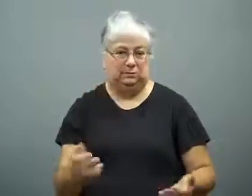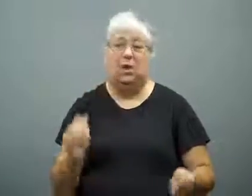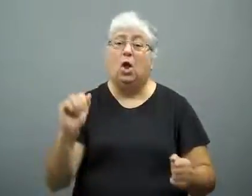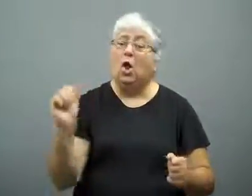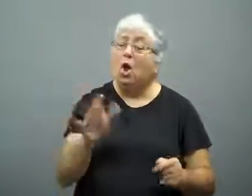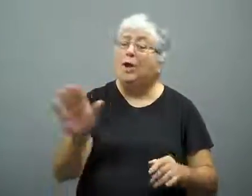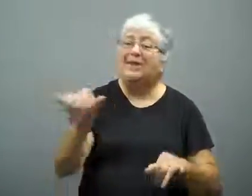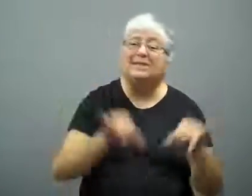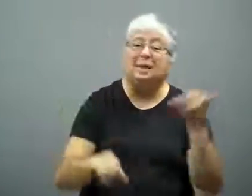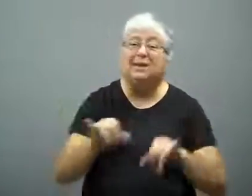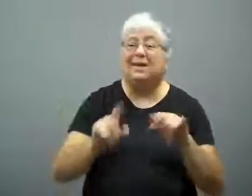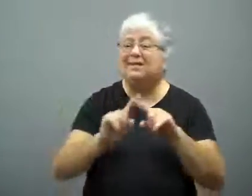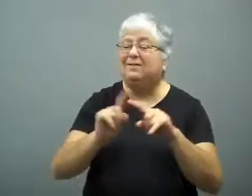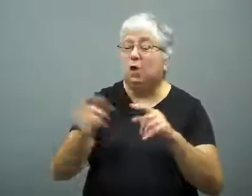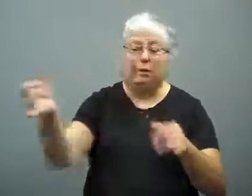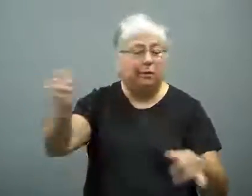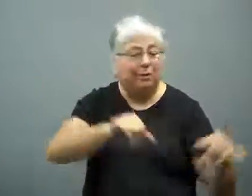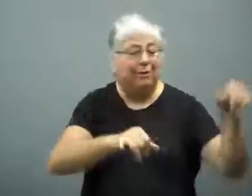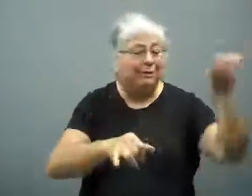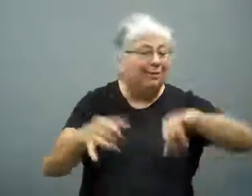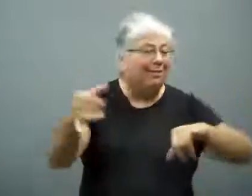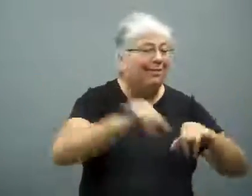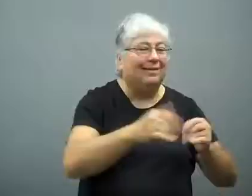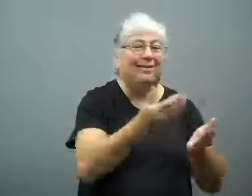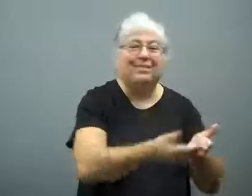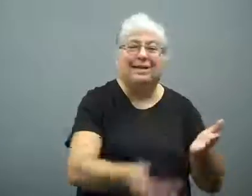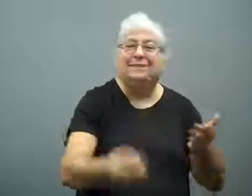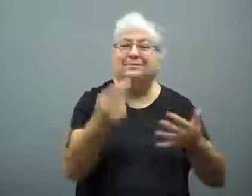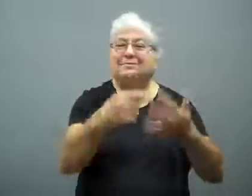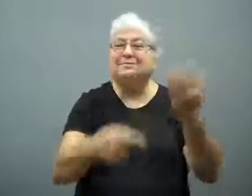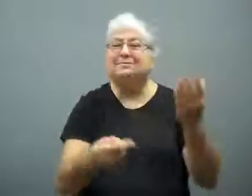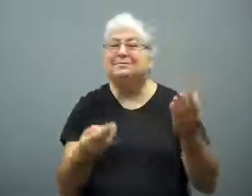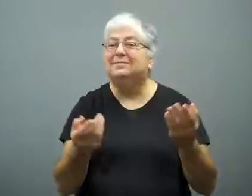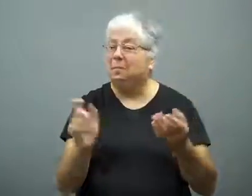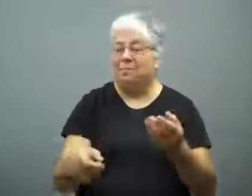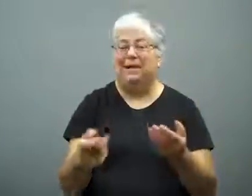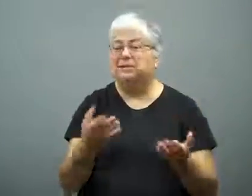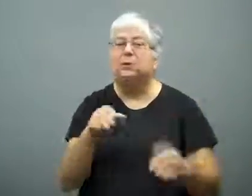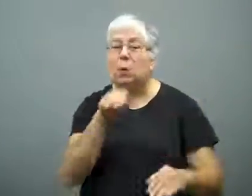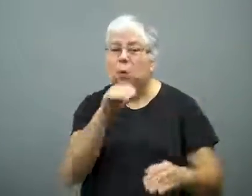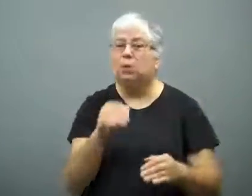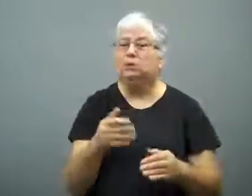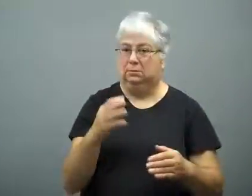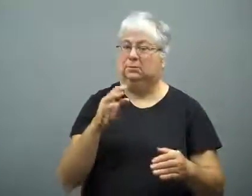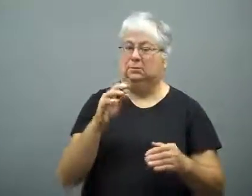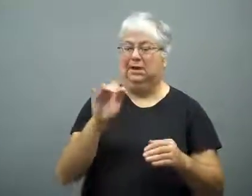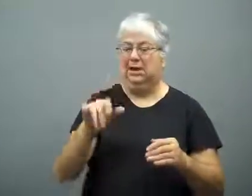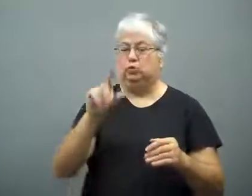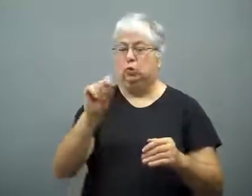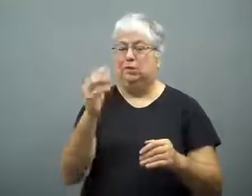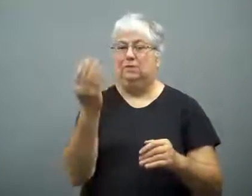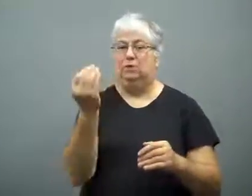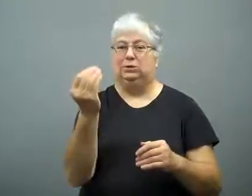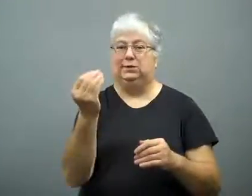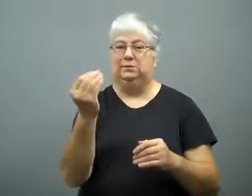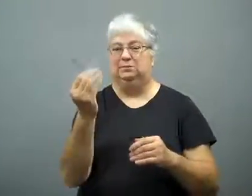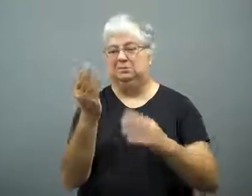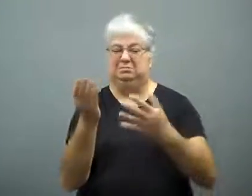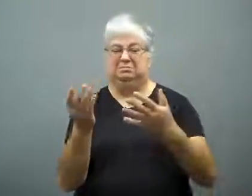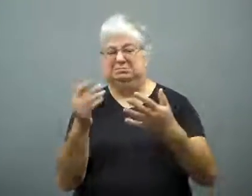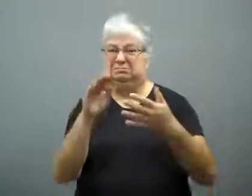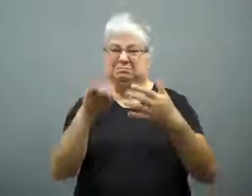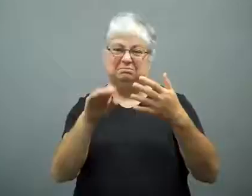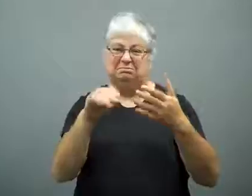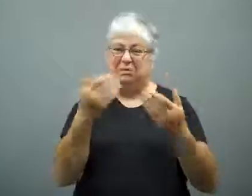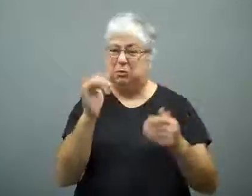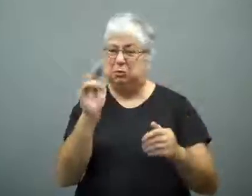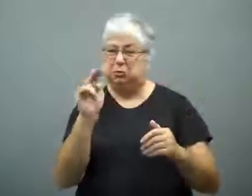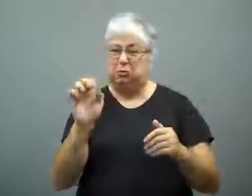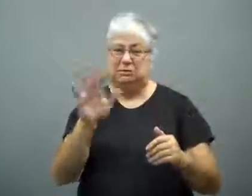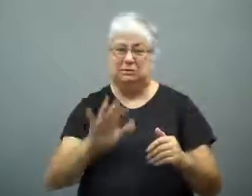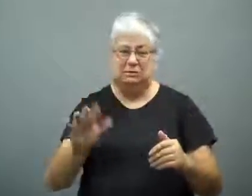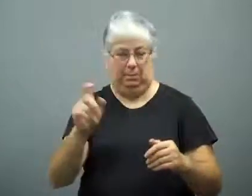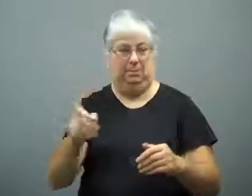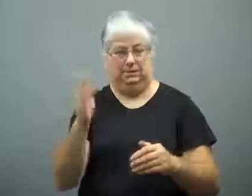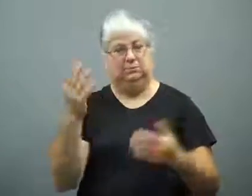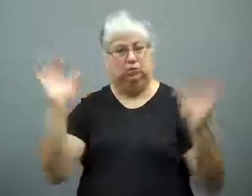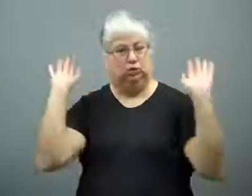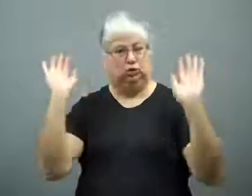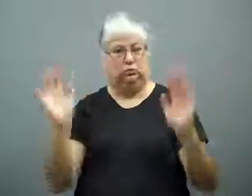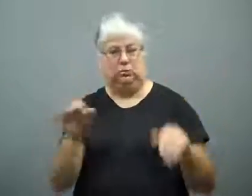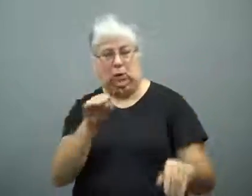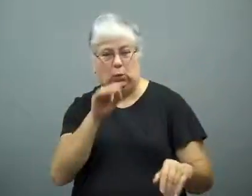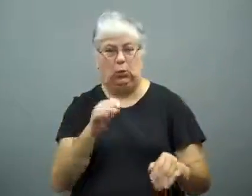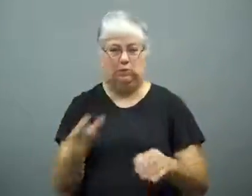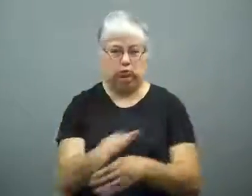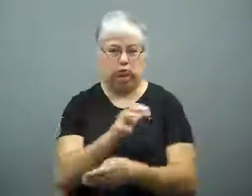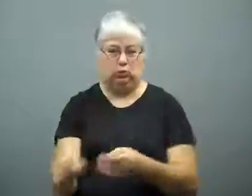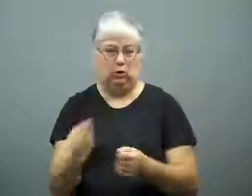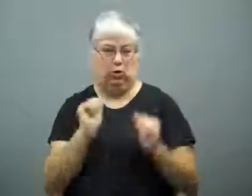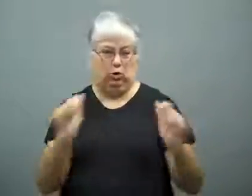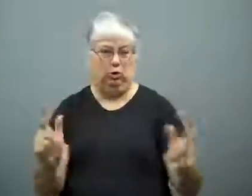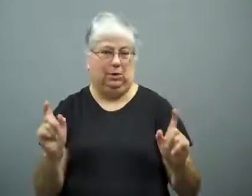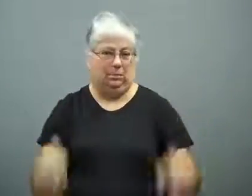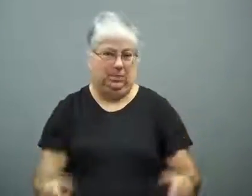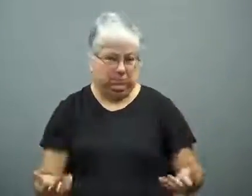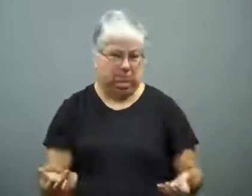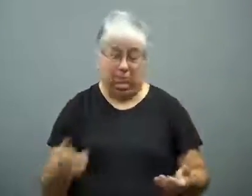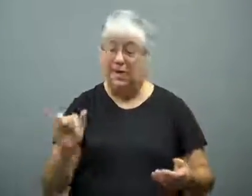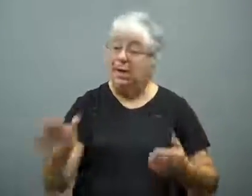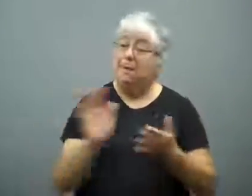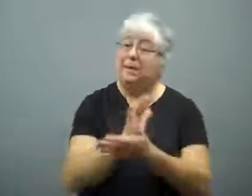All ingredients and other materials must be destroyed by mid-2014.